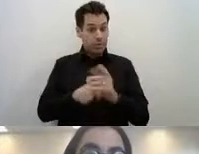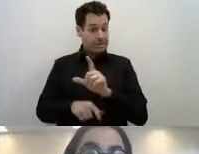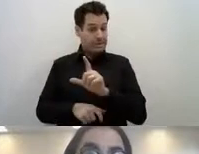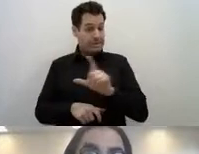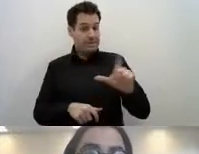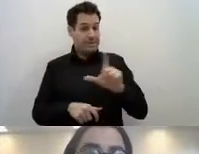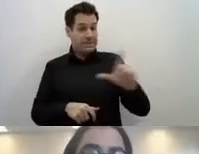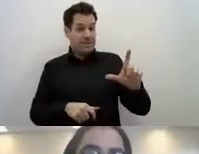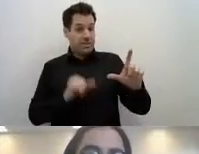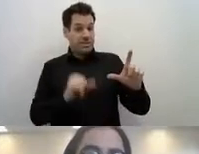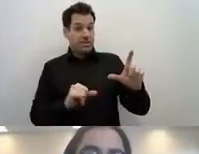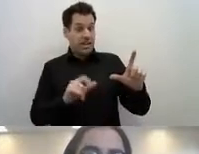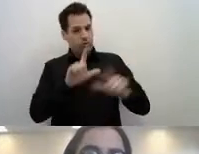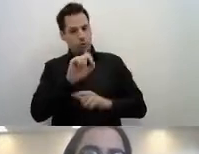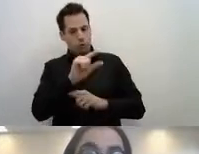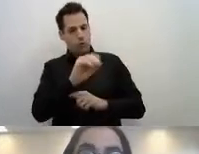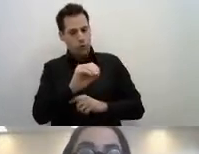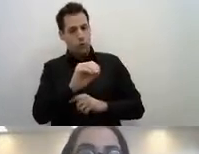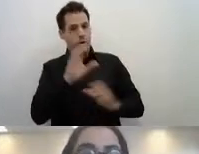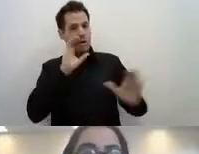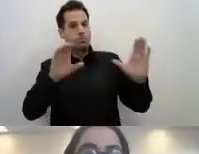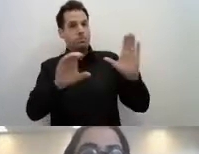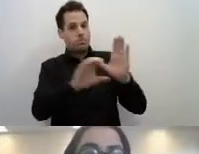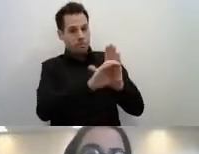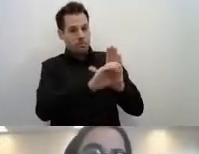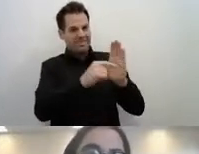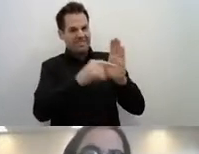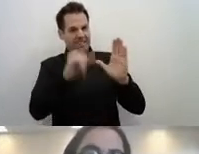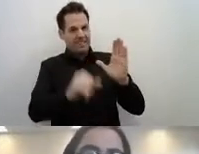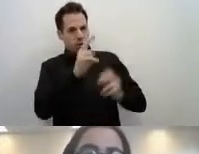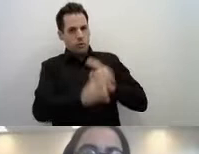the logo or um sort of insignia of the universal declaration of human rights